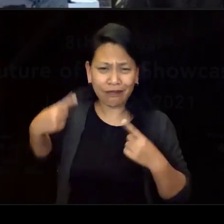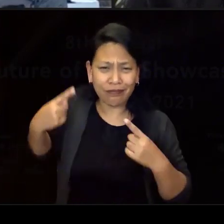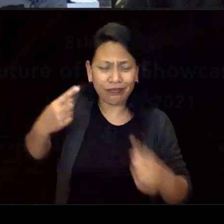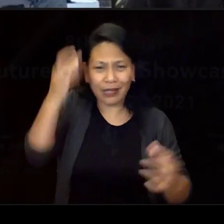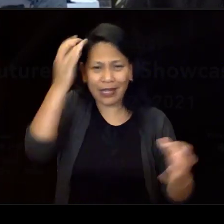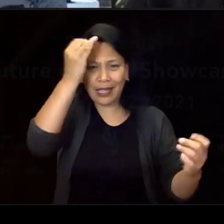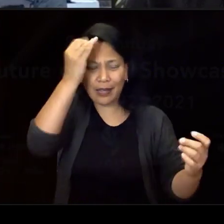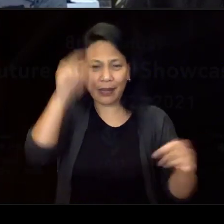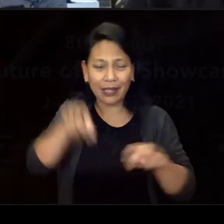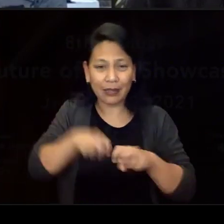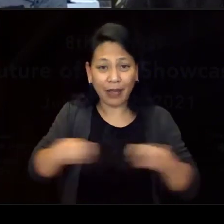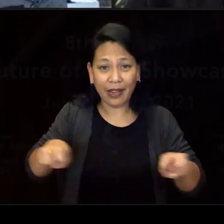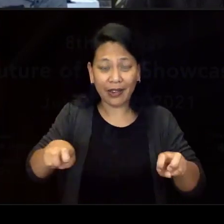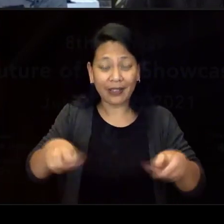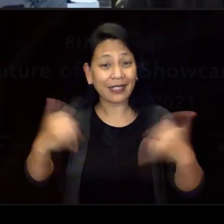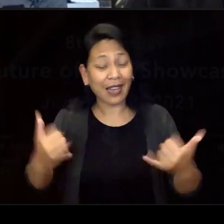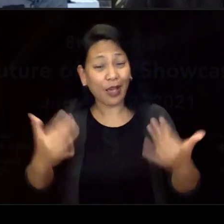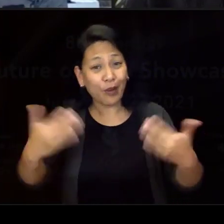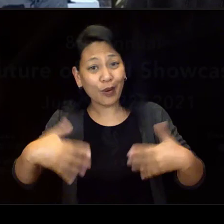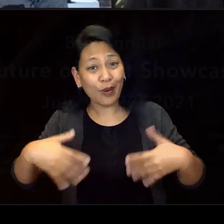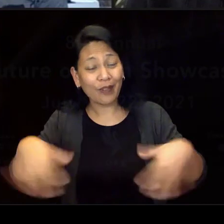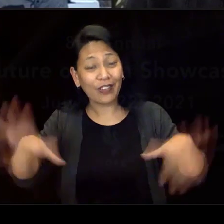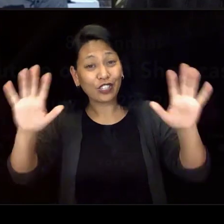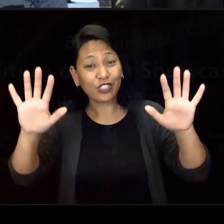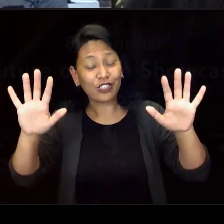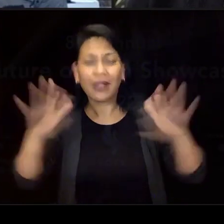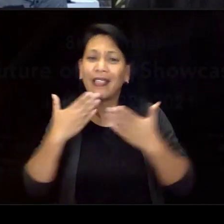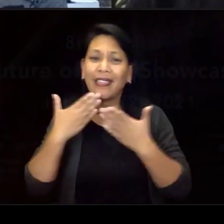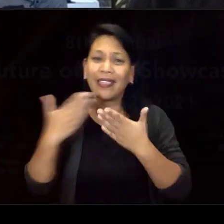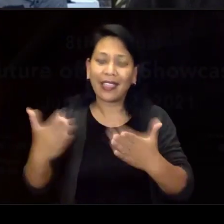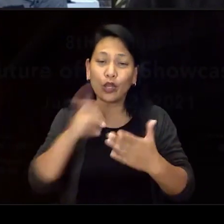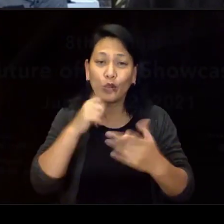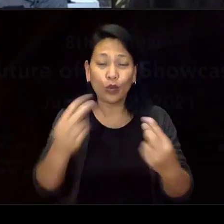And you know, with that, let's be on our way out. Thank you for those tuning in at home.